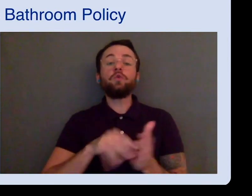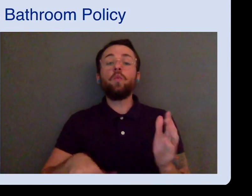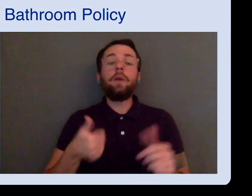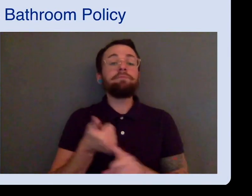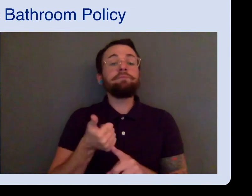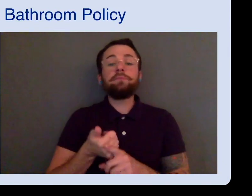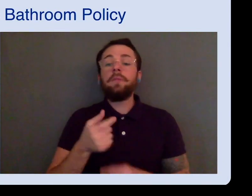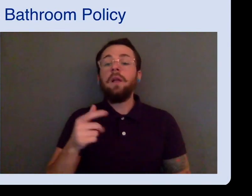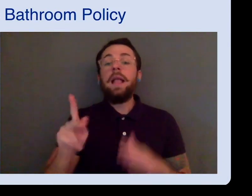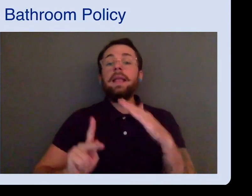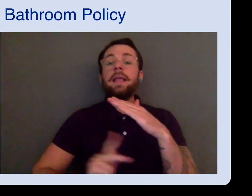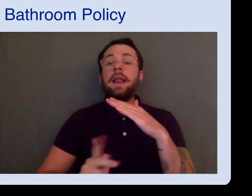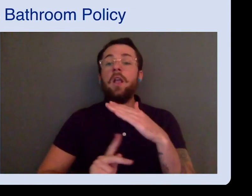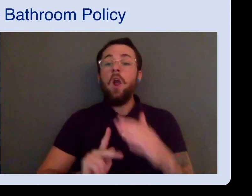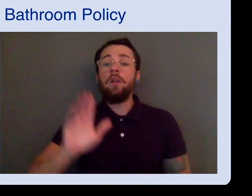is occupied.